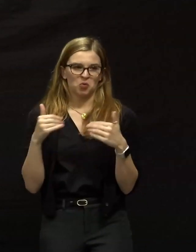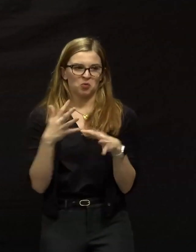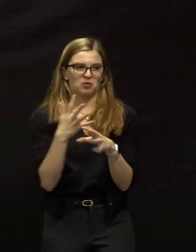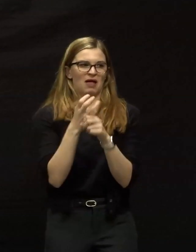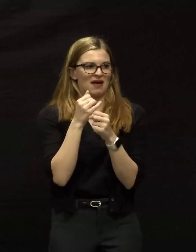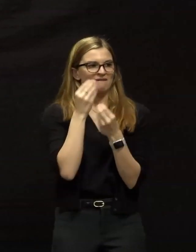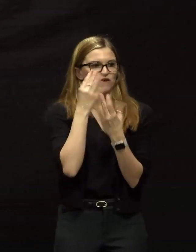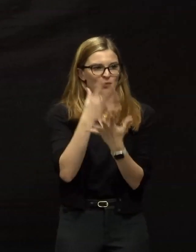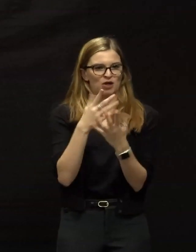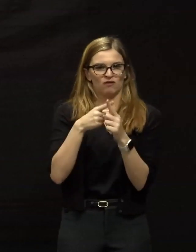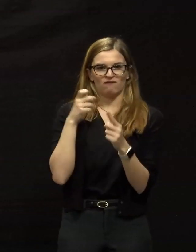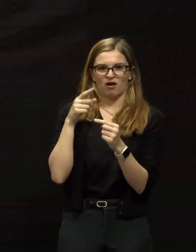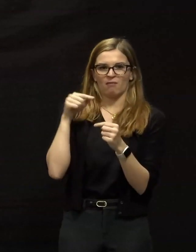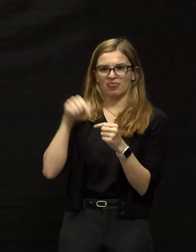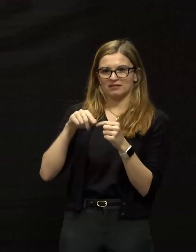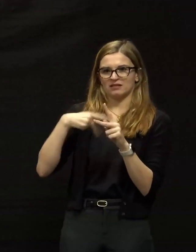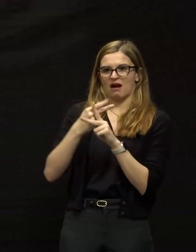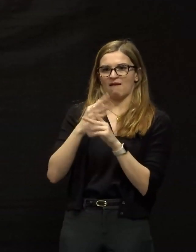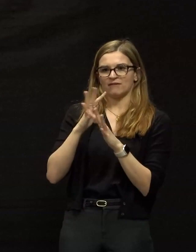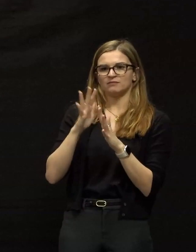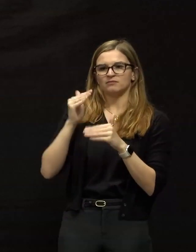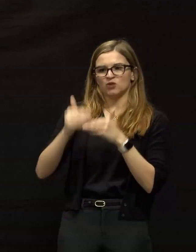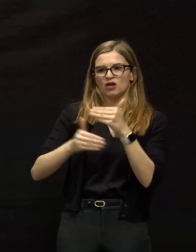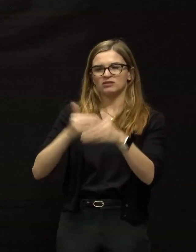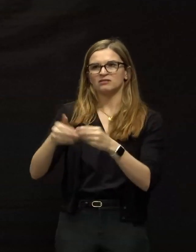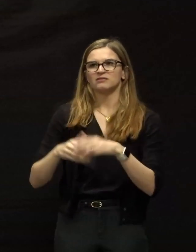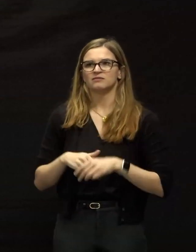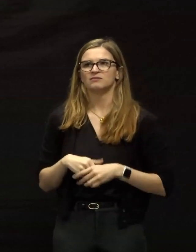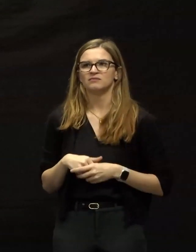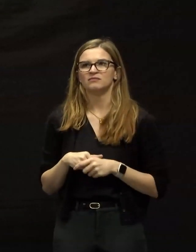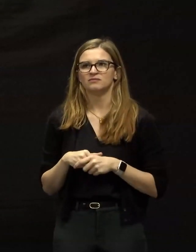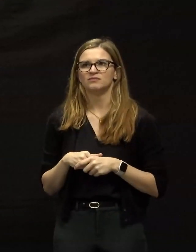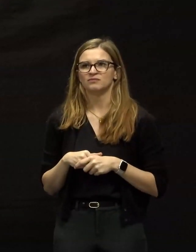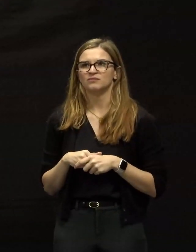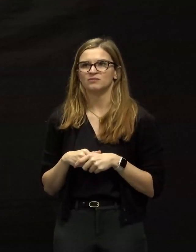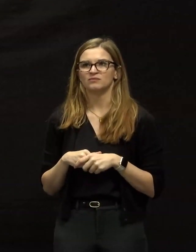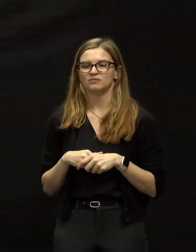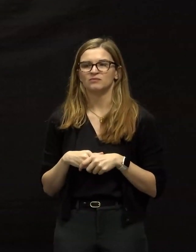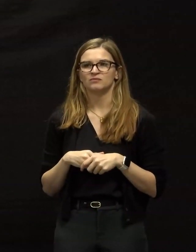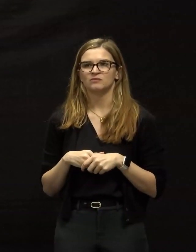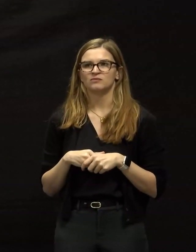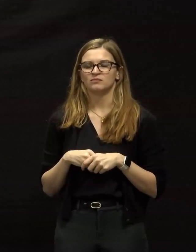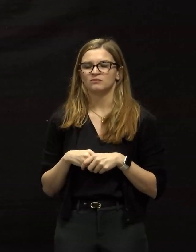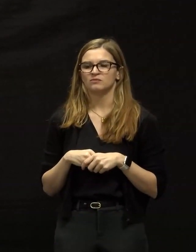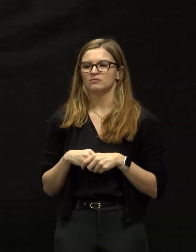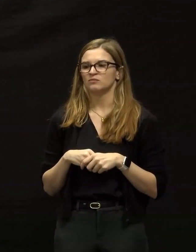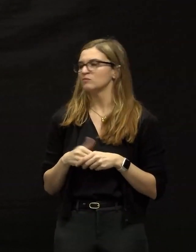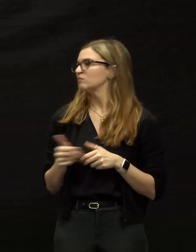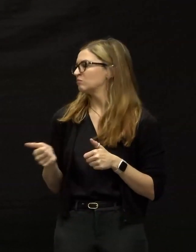for example. So yeah, lots of really rich information comes out of these particular questions in this process.